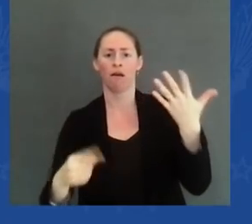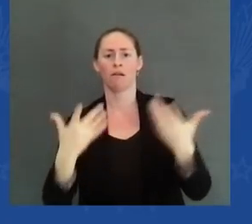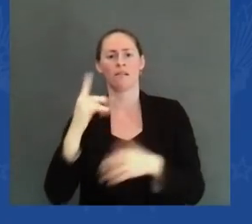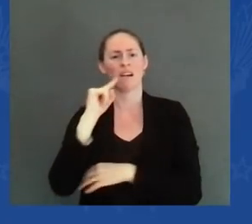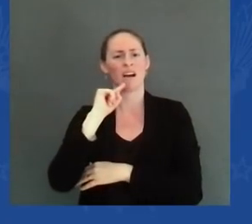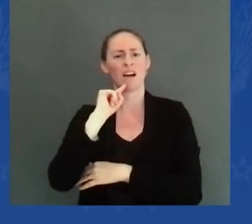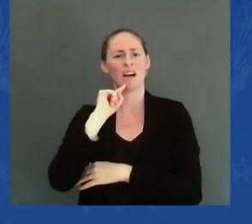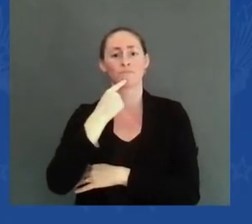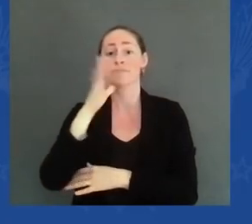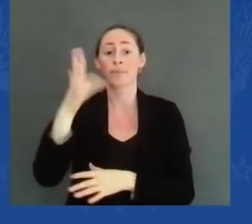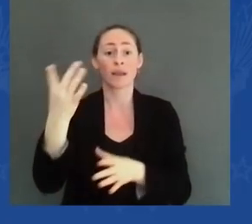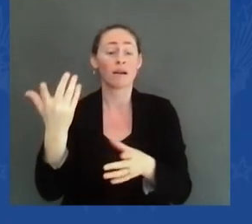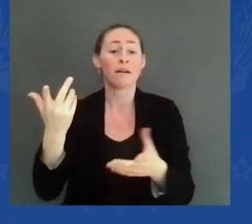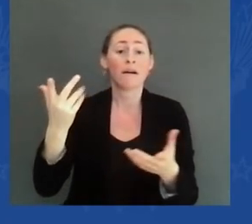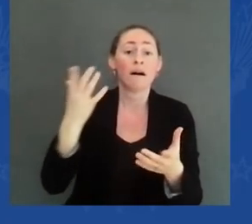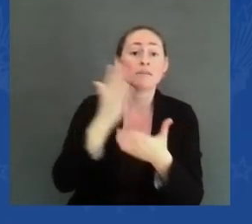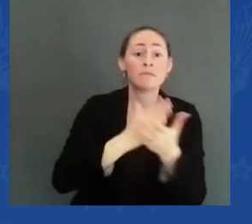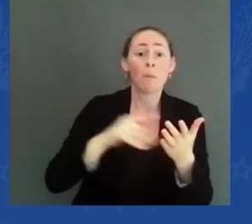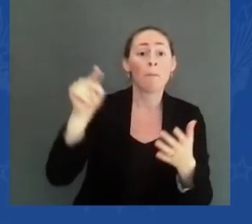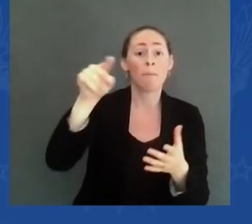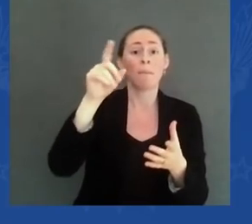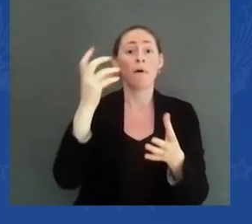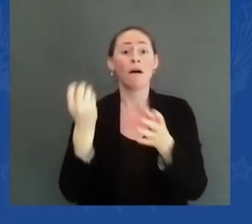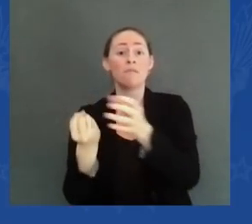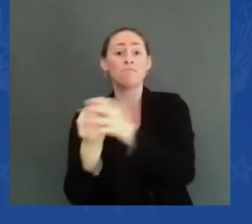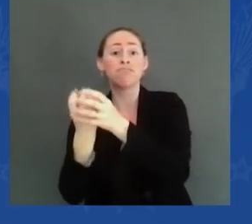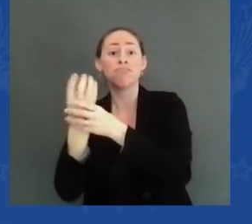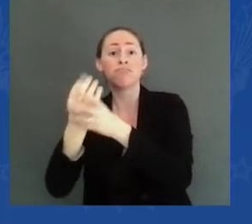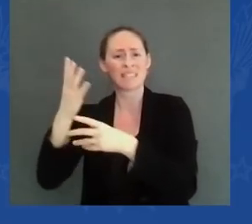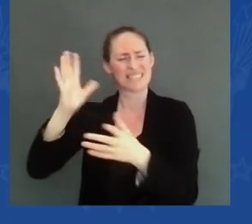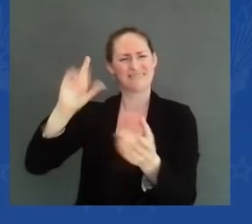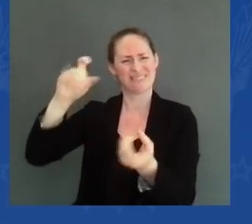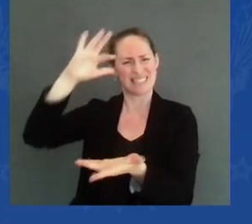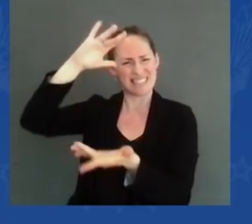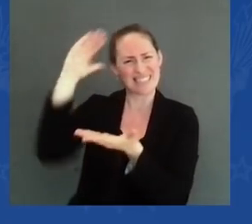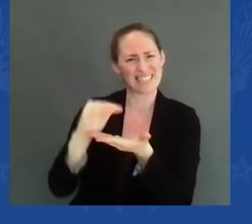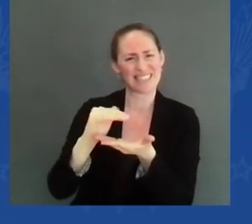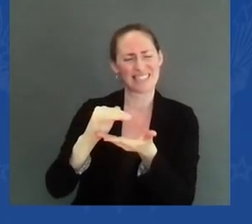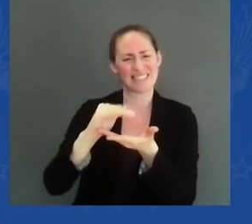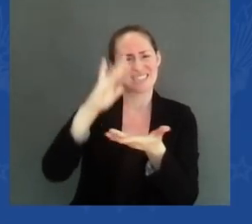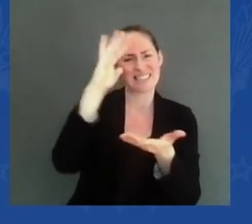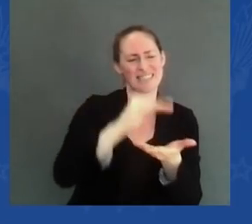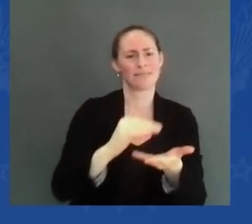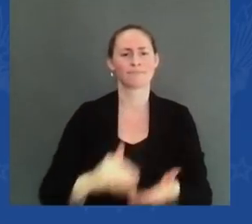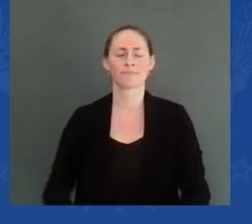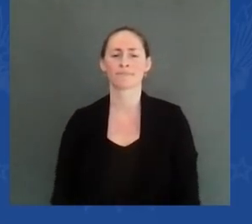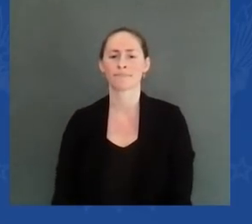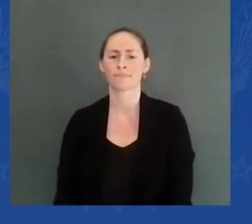and implementing a just transition fueled by American workers being paid a fair wage.